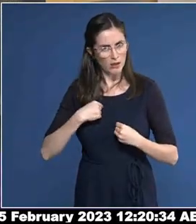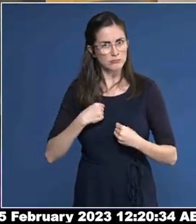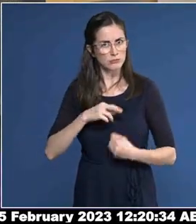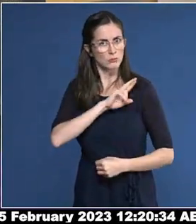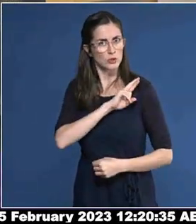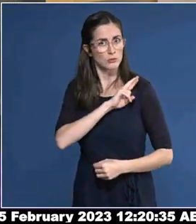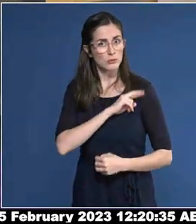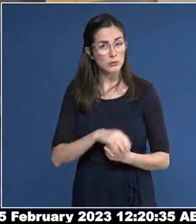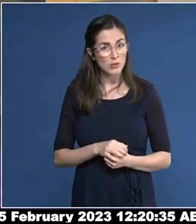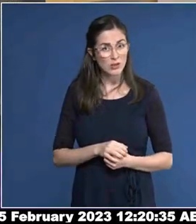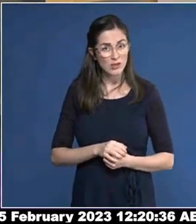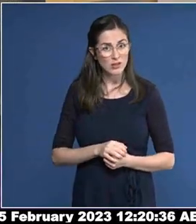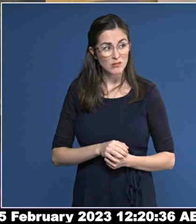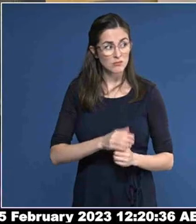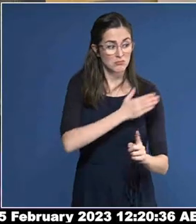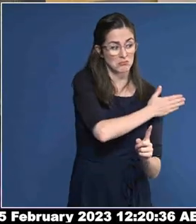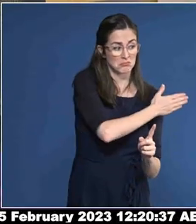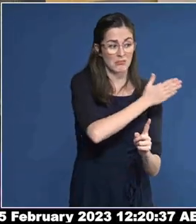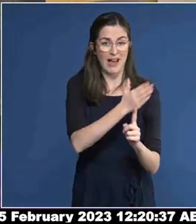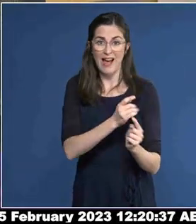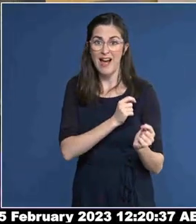responsibility within the failings of the board?